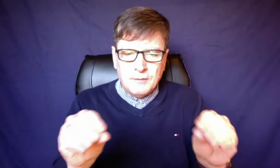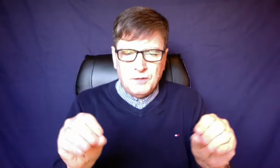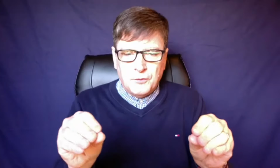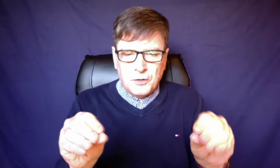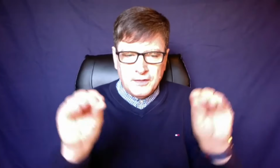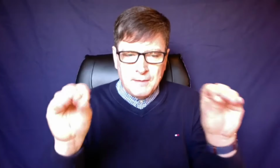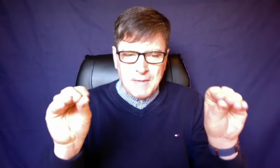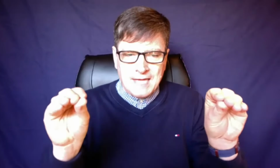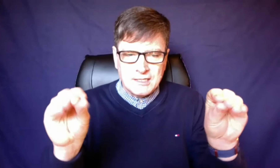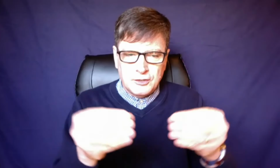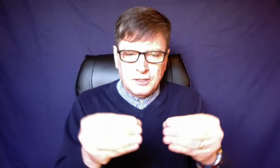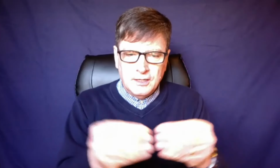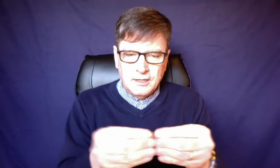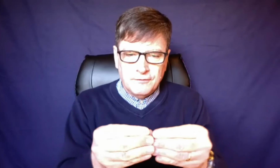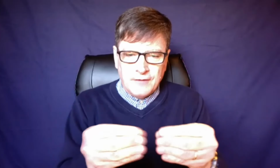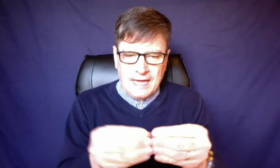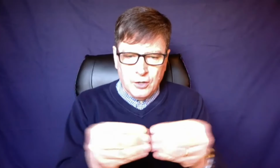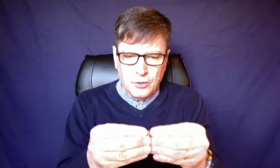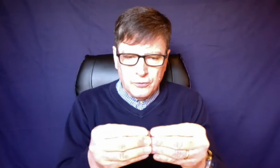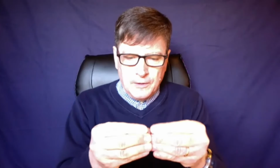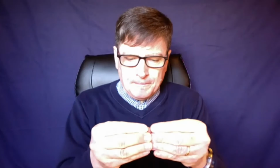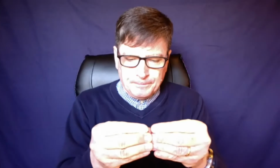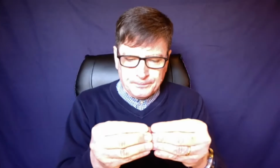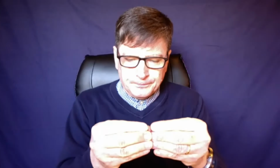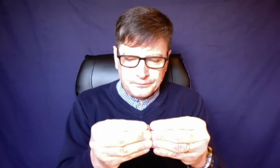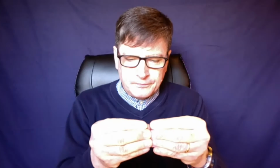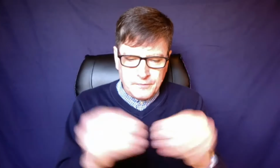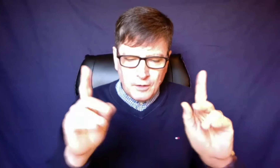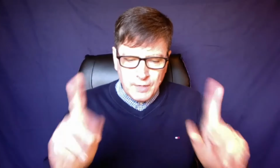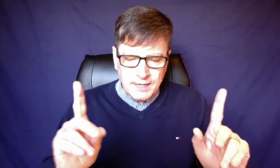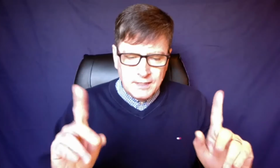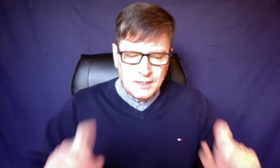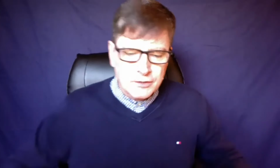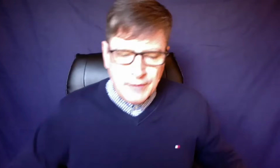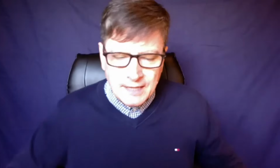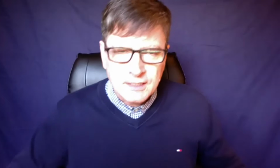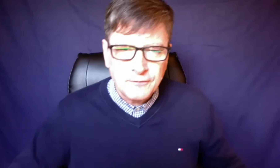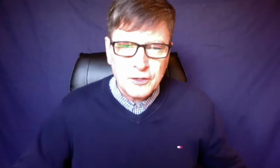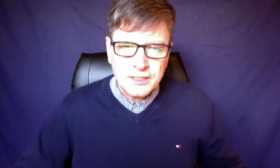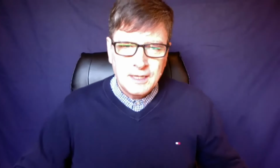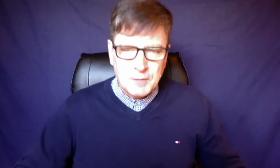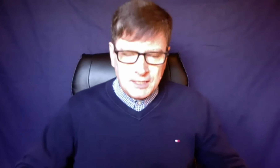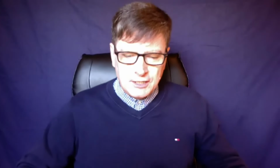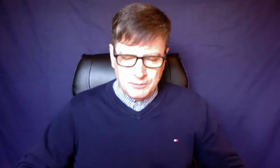together. The child might get the gross imitation of the hands coming